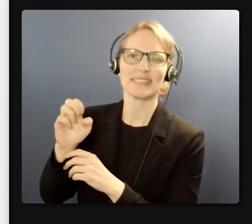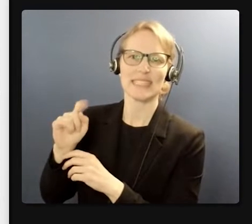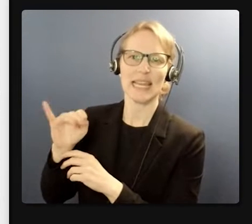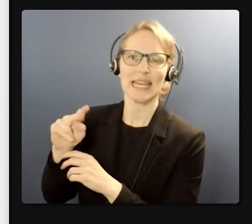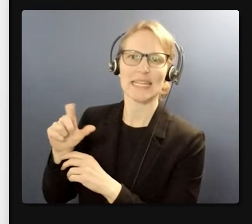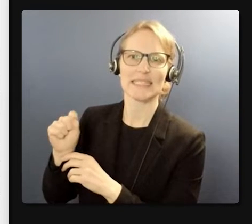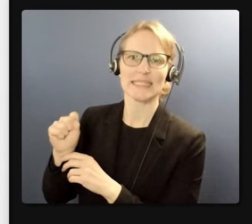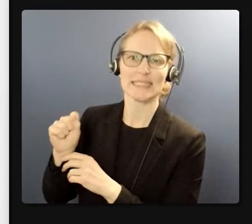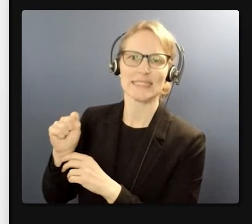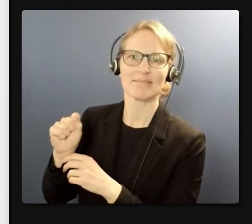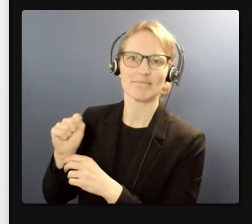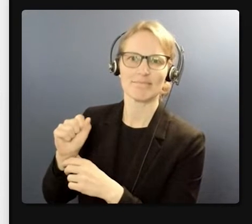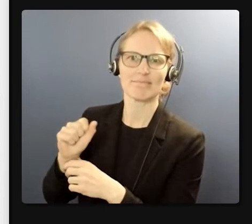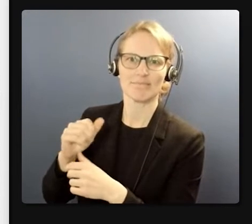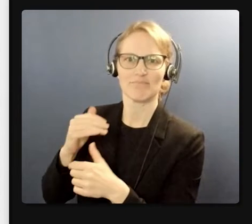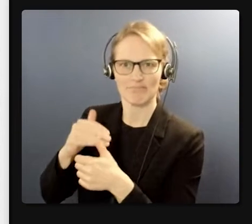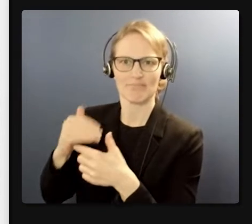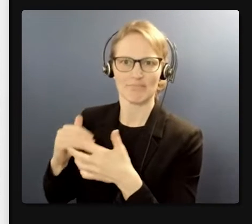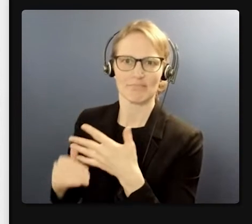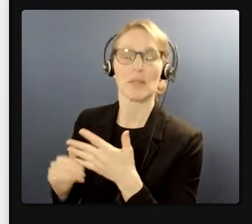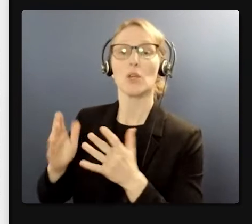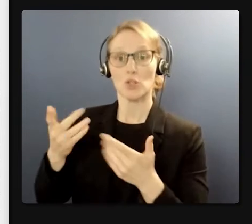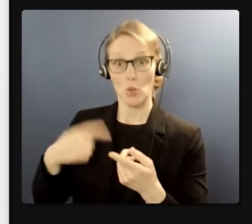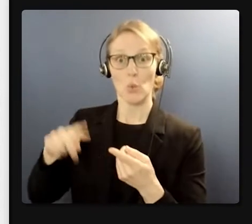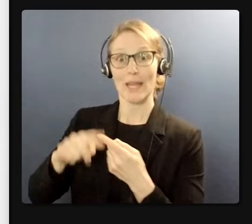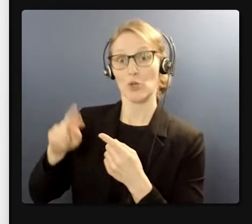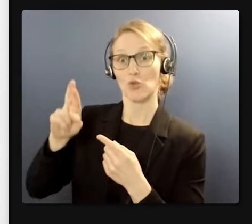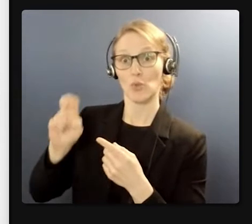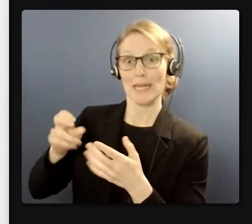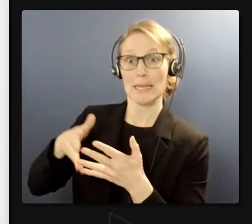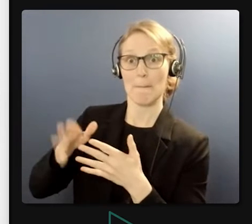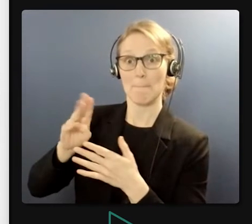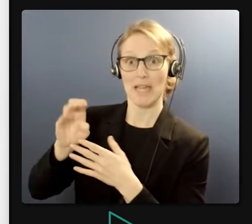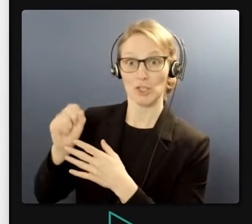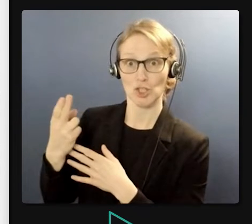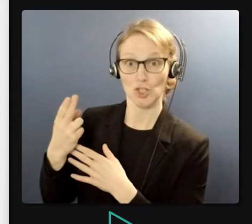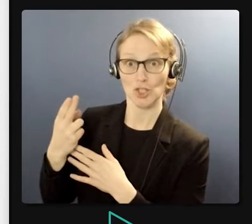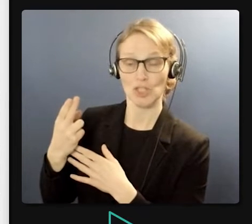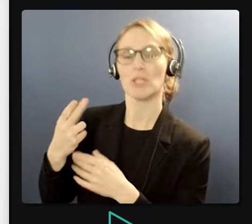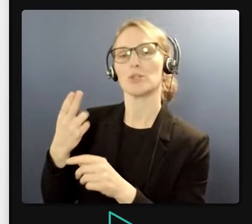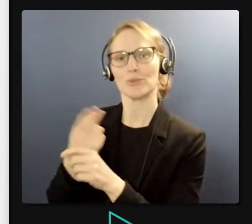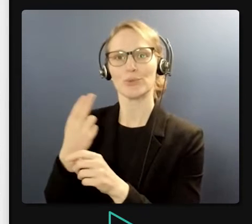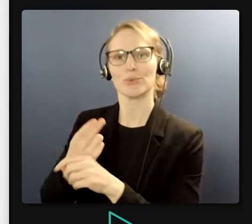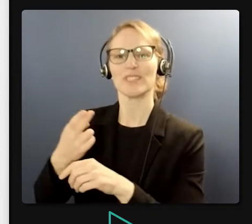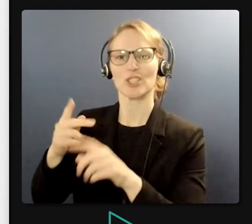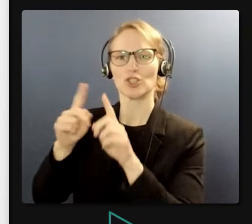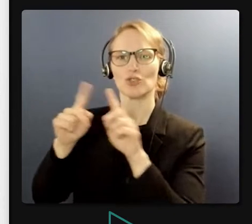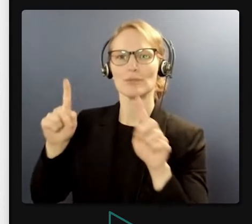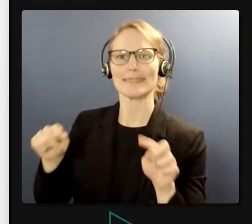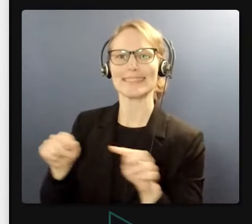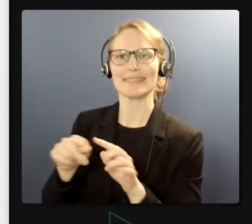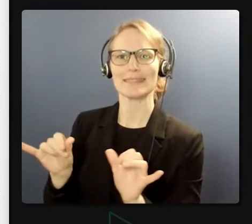we're using on screen size, it basically means that we are setting up the creating an optimization